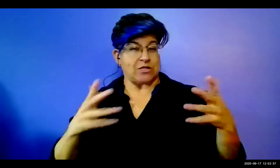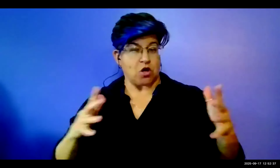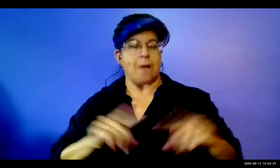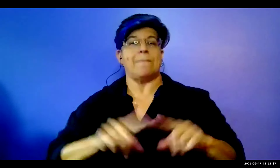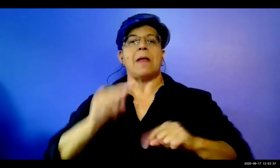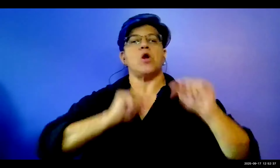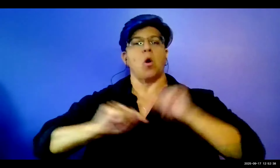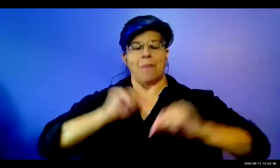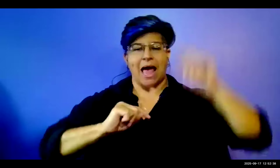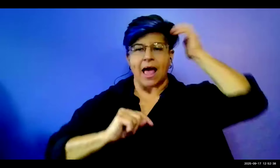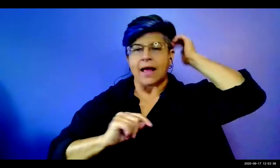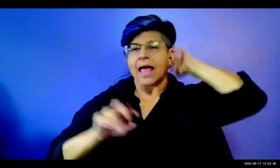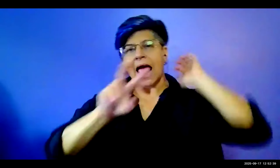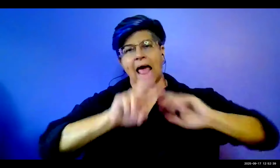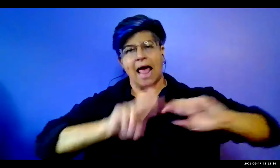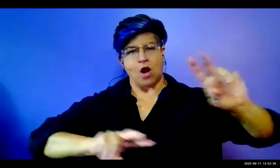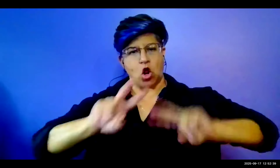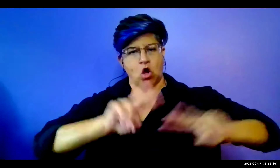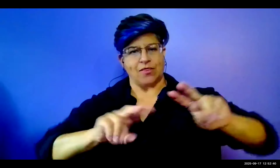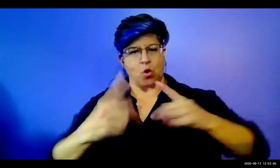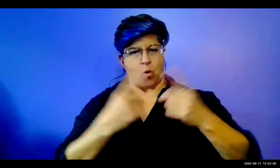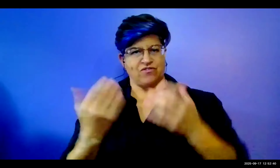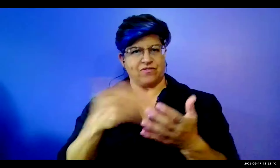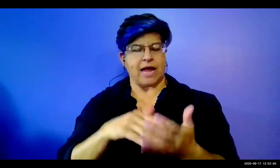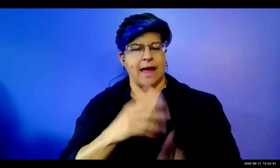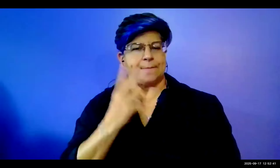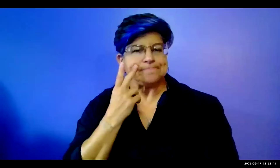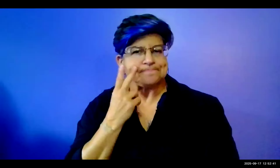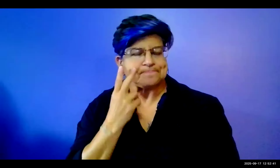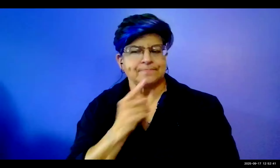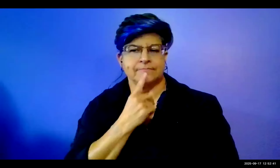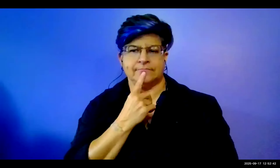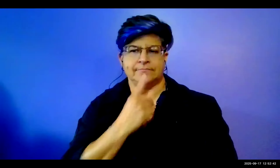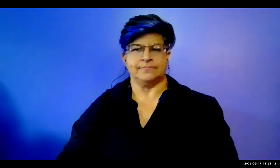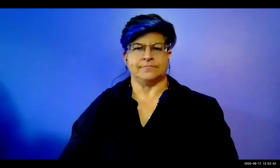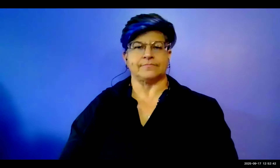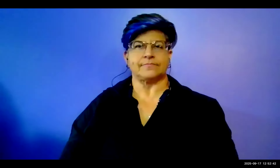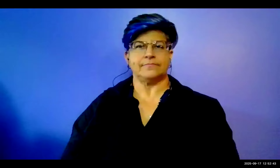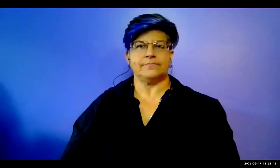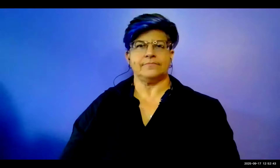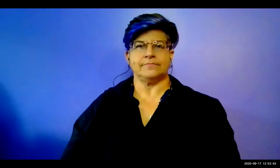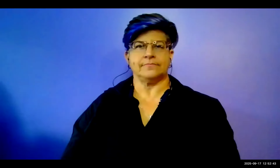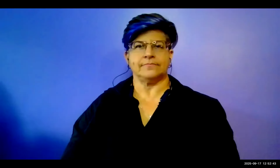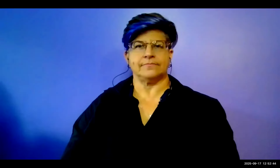Look at them. Um…